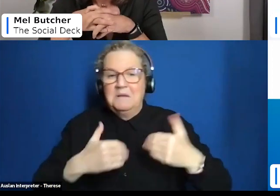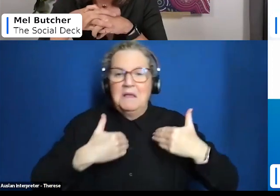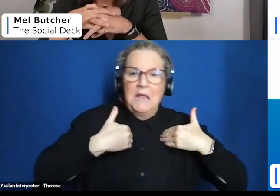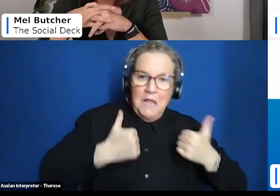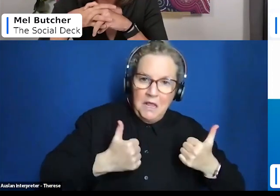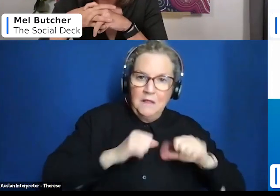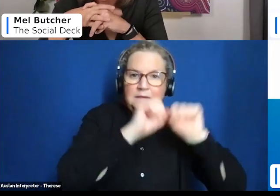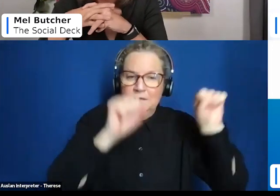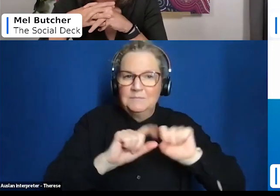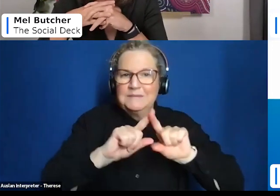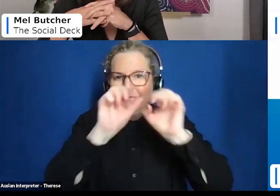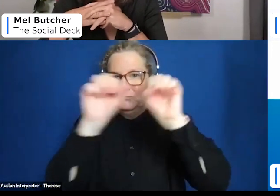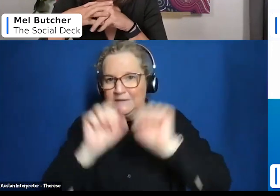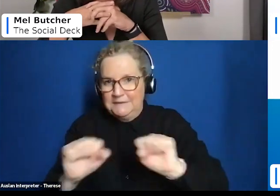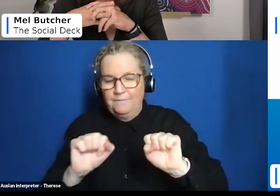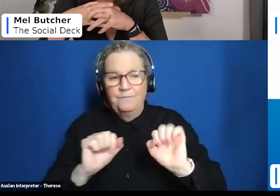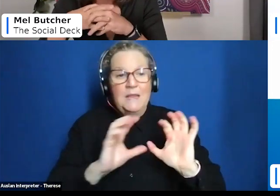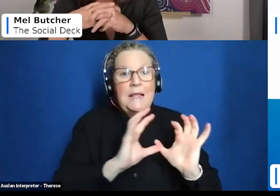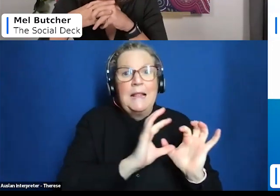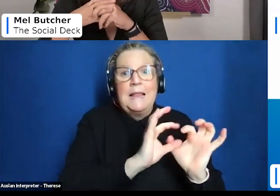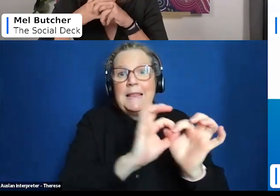while still having de-identified data, so on that.